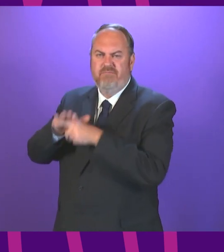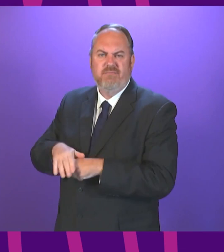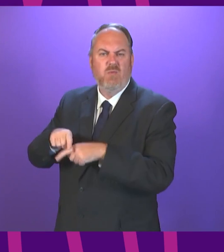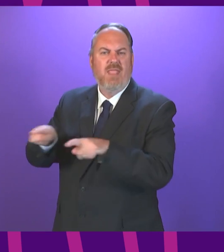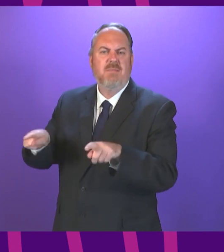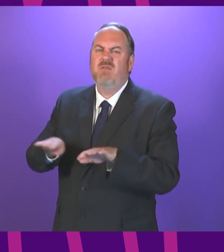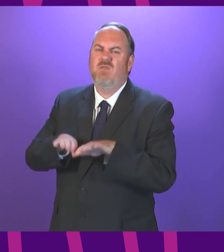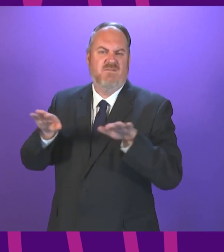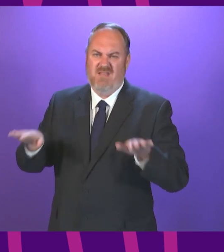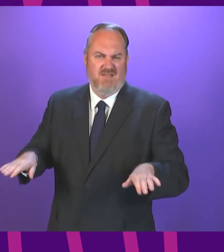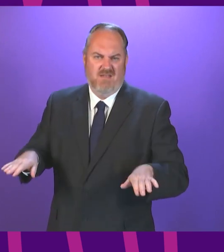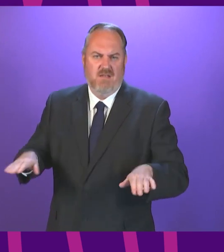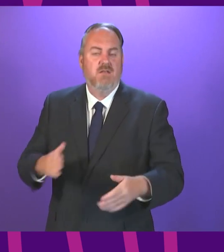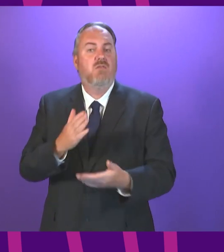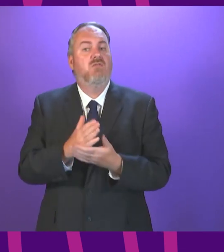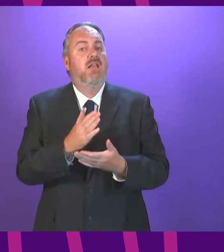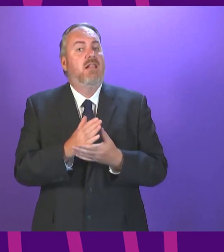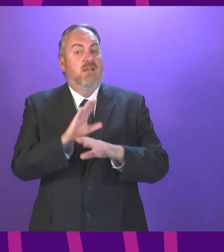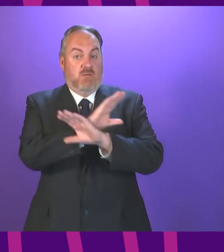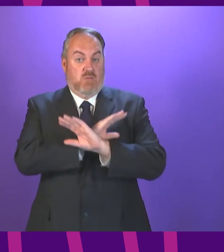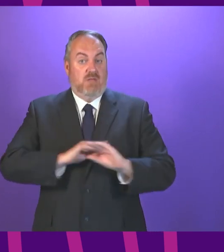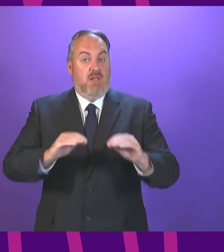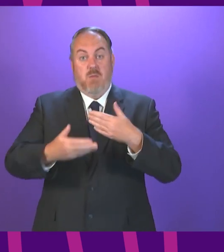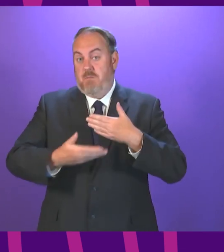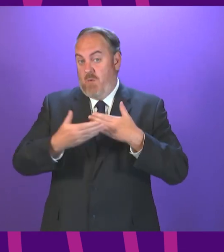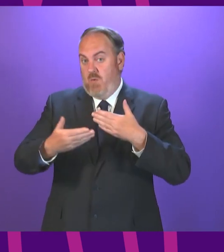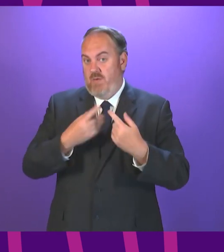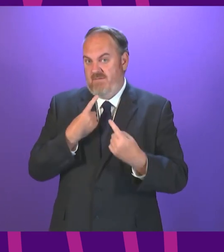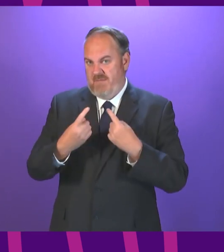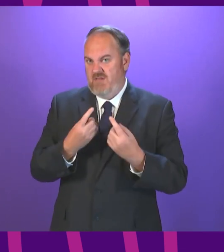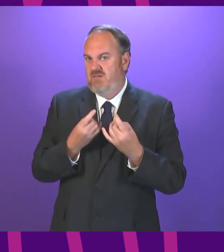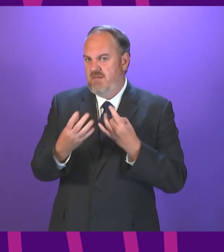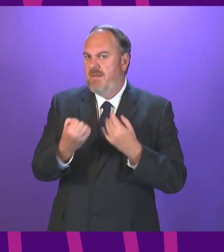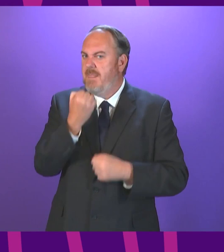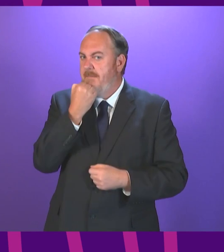Before I turn to the detail of all of this, let me summarise today’s statistics. The total number of